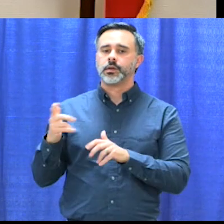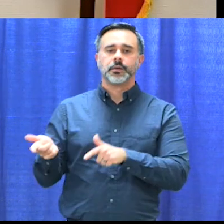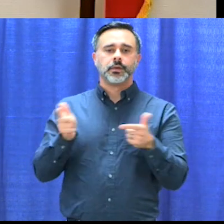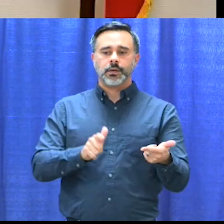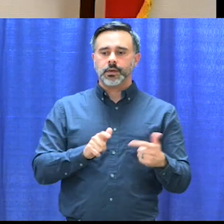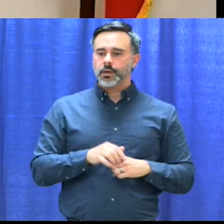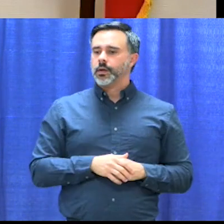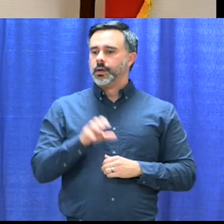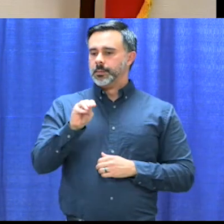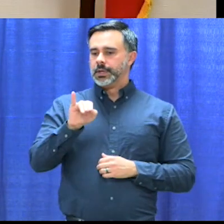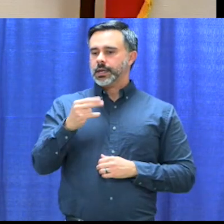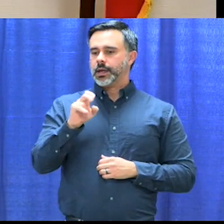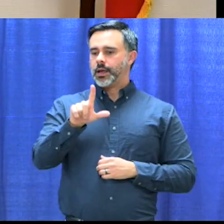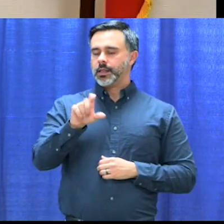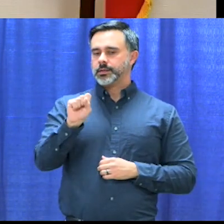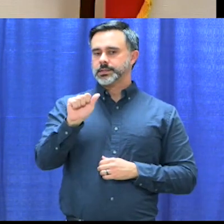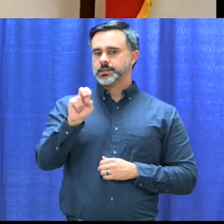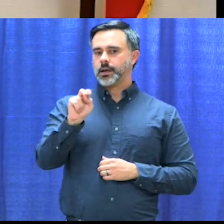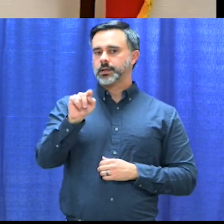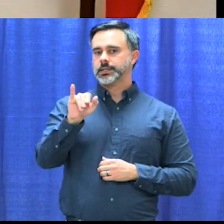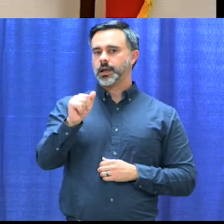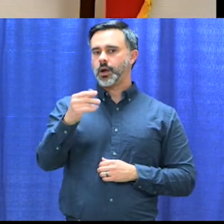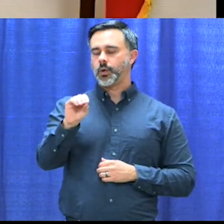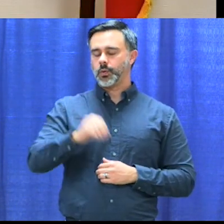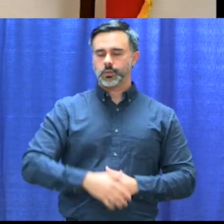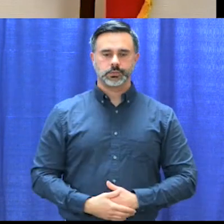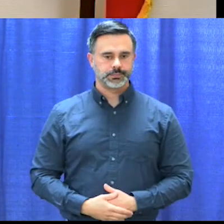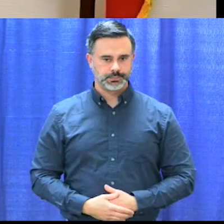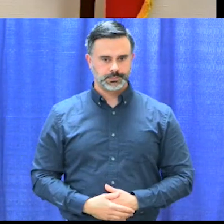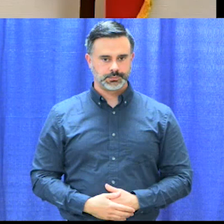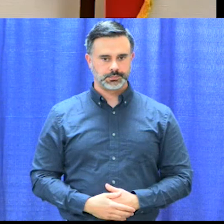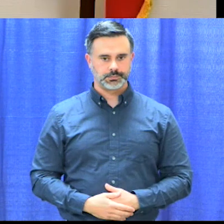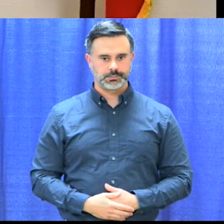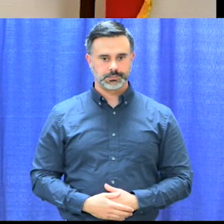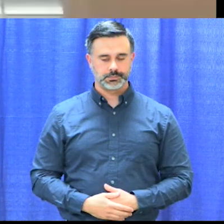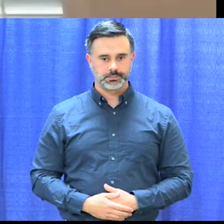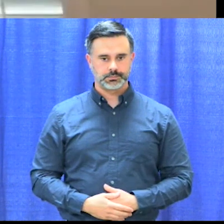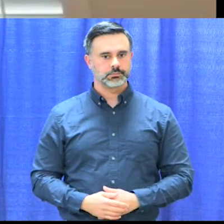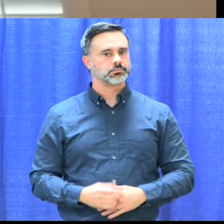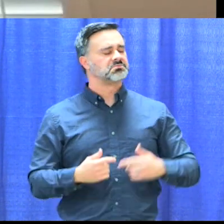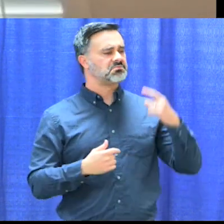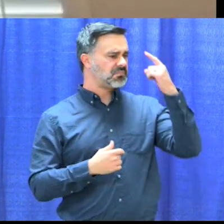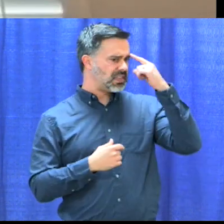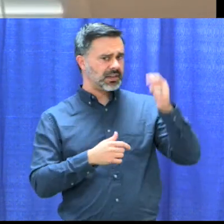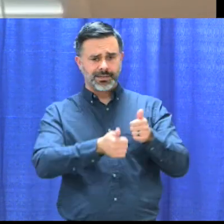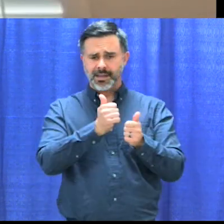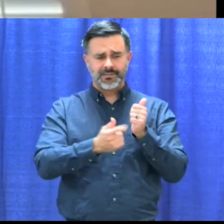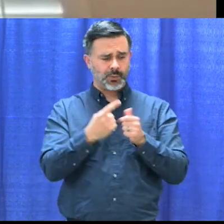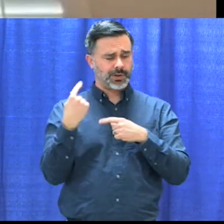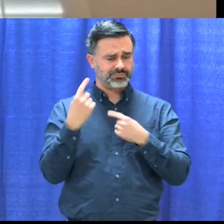[Assemblymember Miguel Santiago speaking] I think everybody did right smack where it's supposed to be.